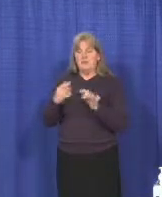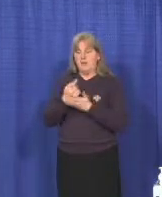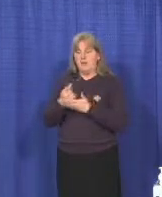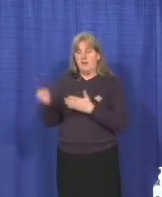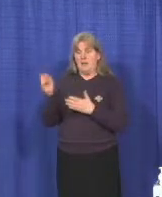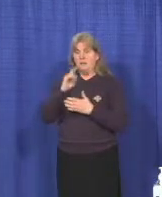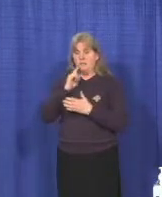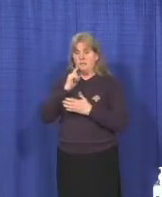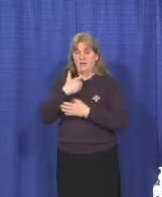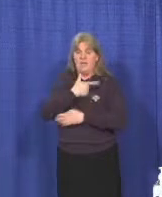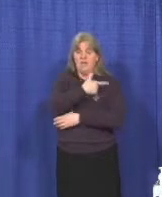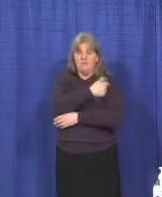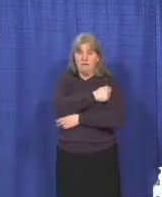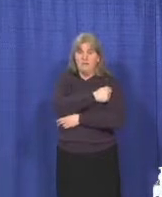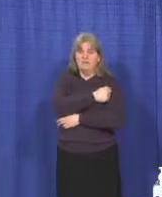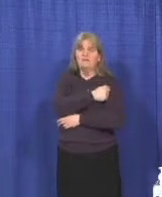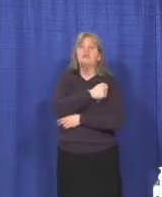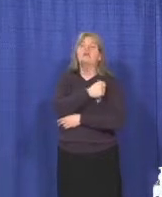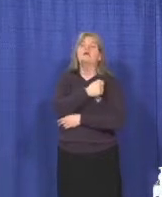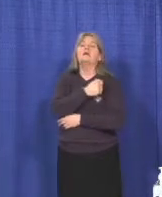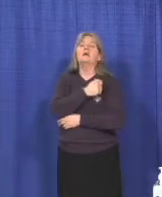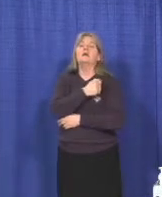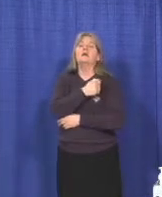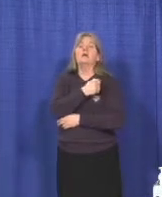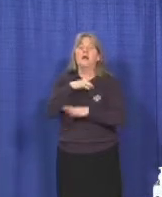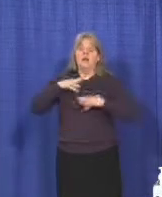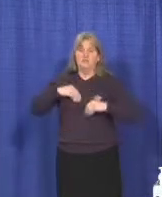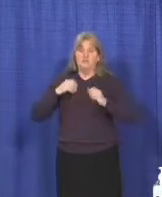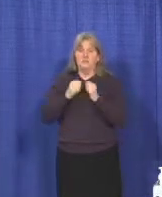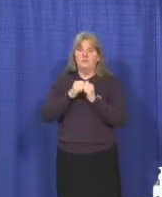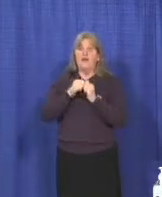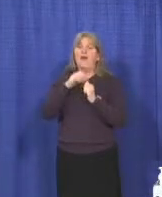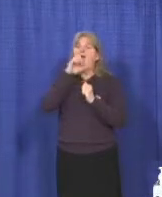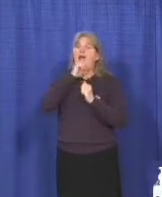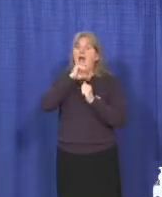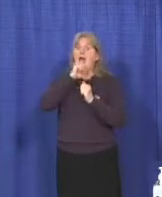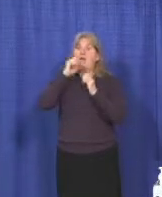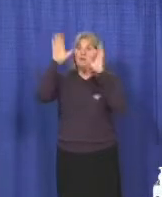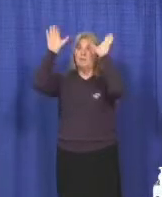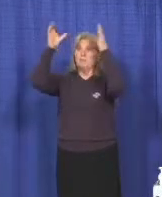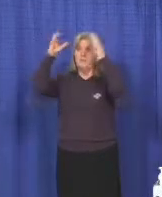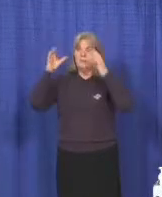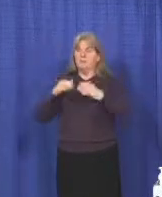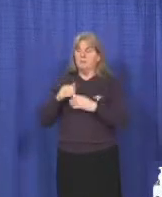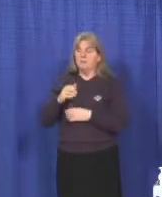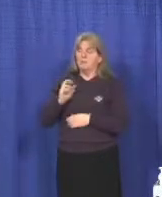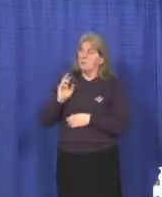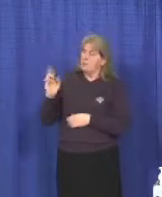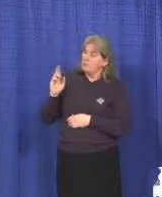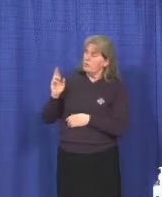vaccine uptake by age goes down so we look to the right that's